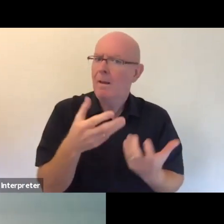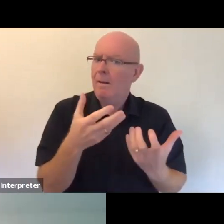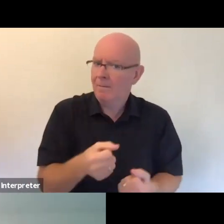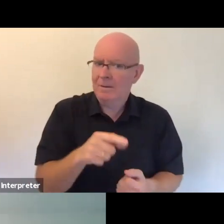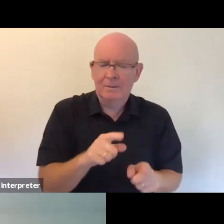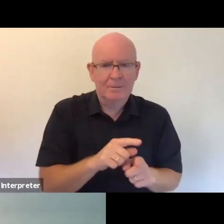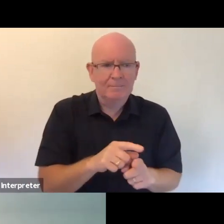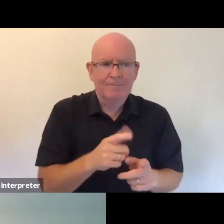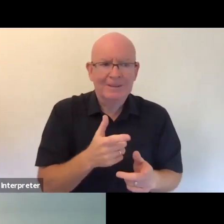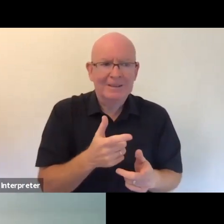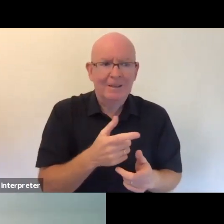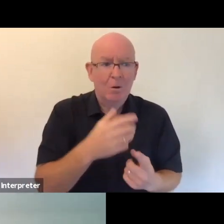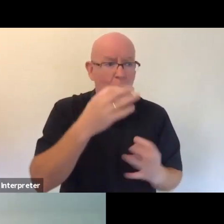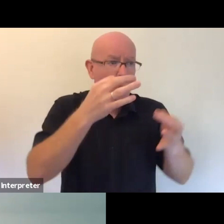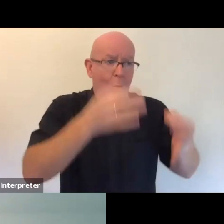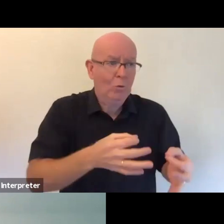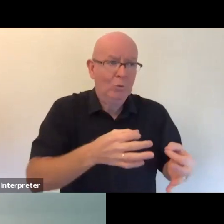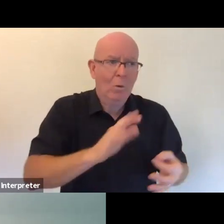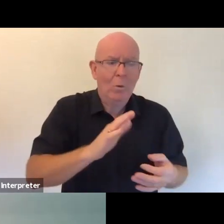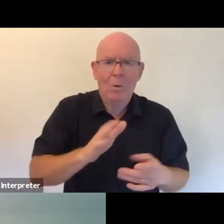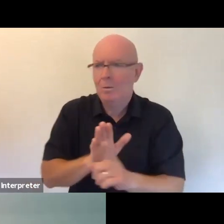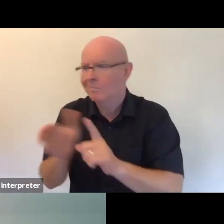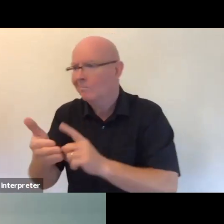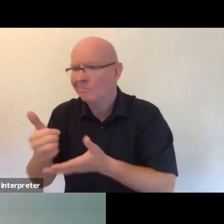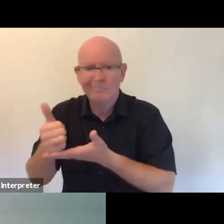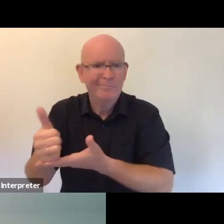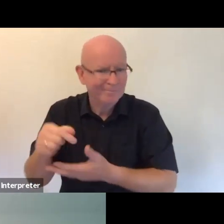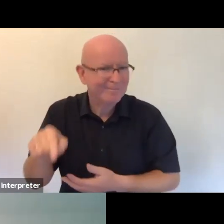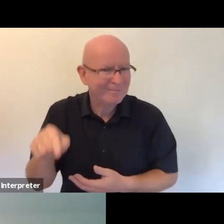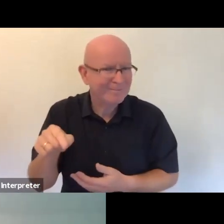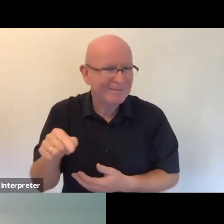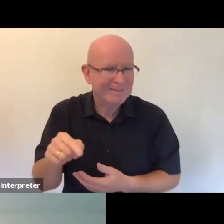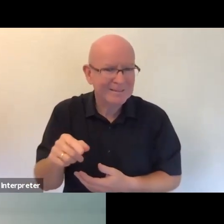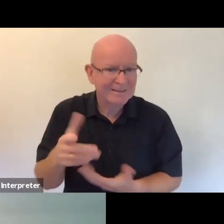And I think, one of the big challenges we are facing and which COVID really highlighted is,